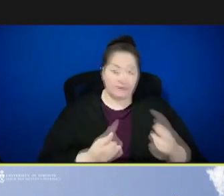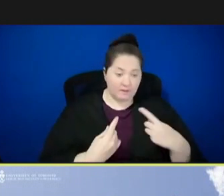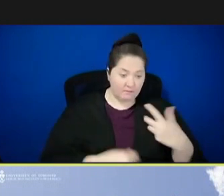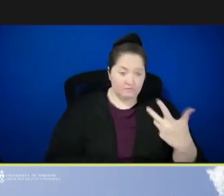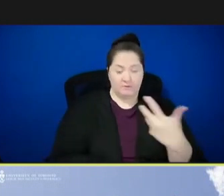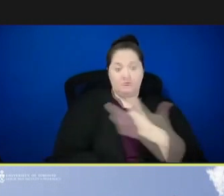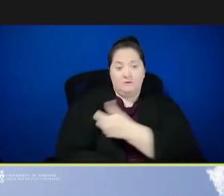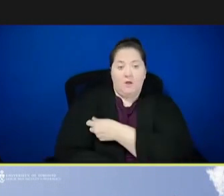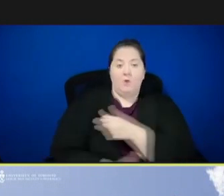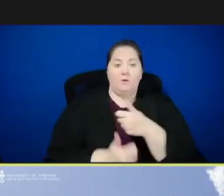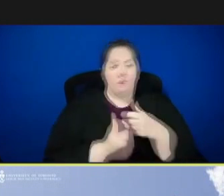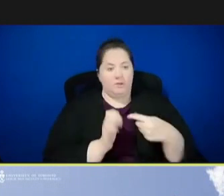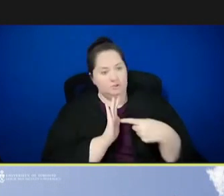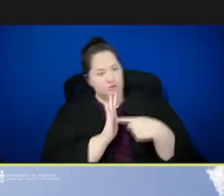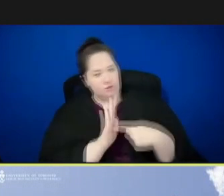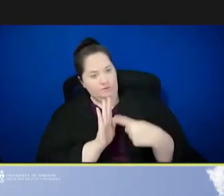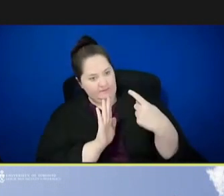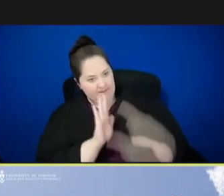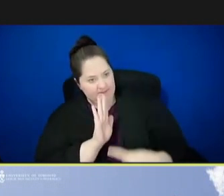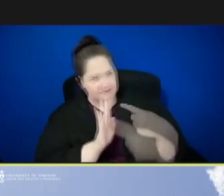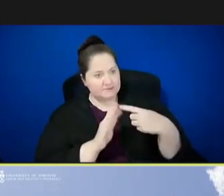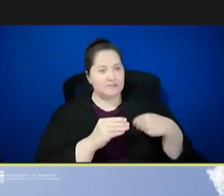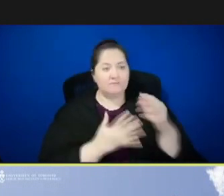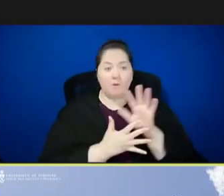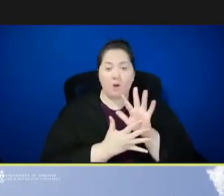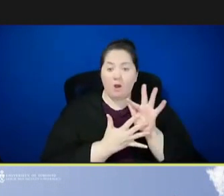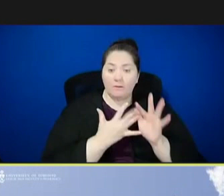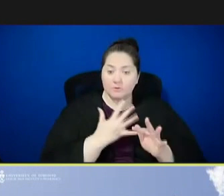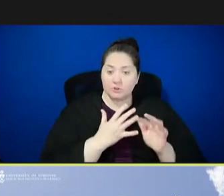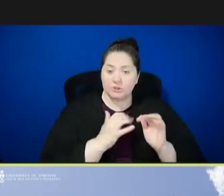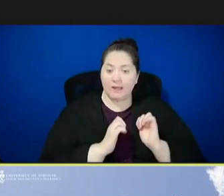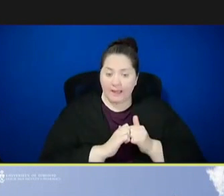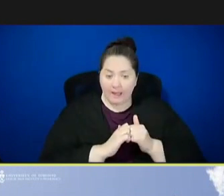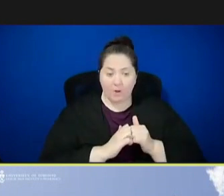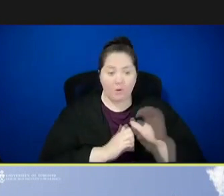to show them this that gives them the options for how they would like to cope, how they would like